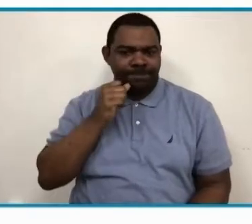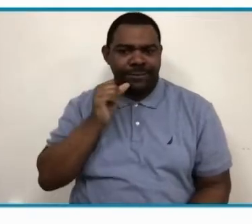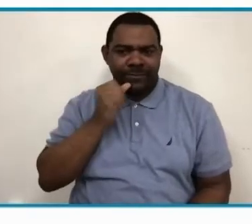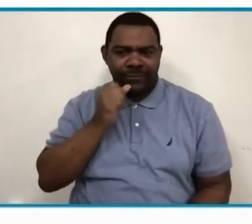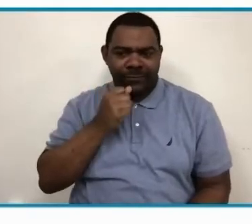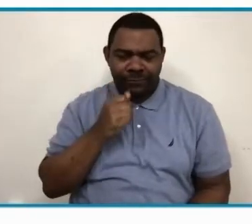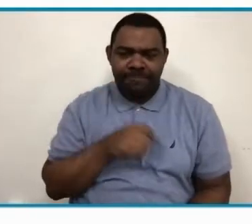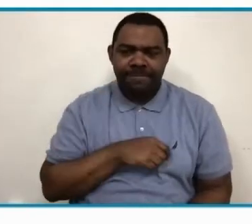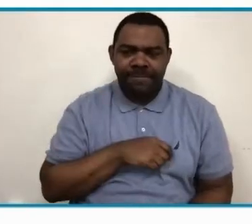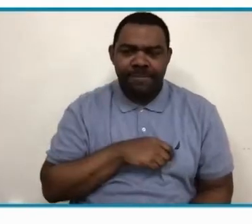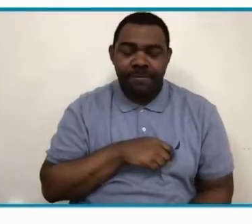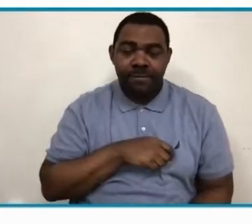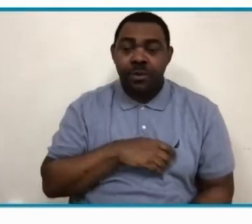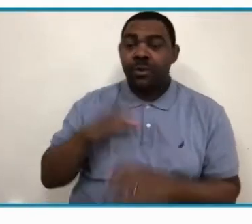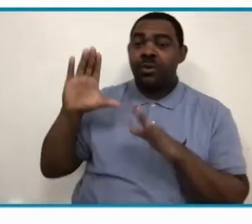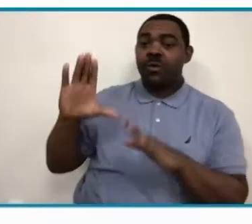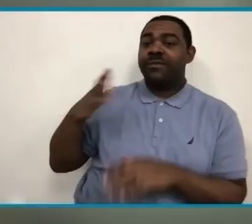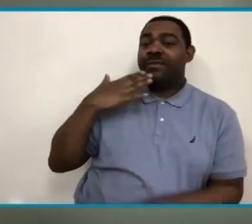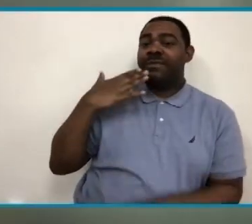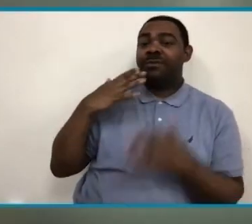Wonderful thank you so much Dr. Bradt.